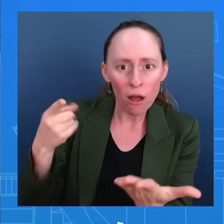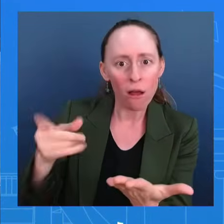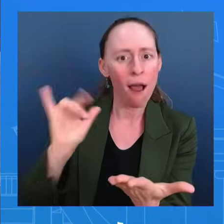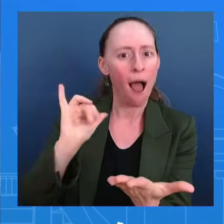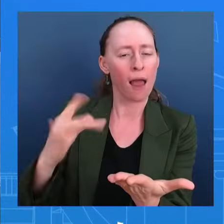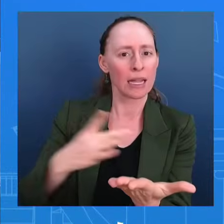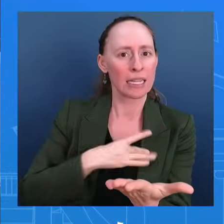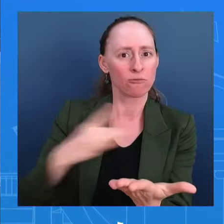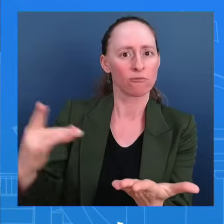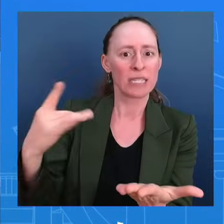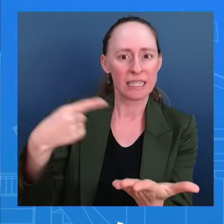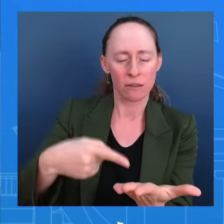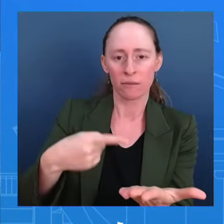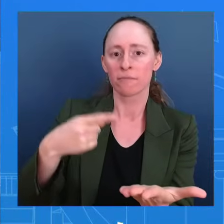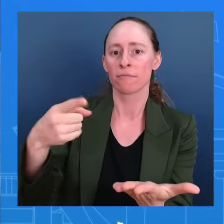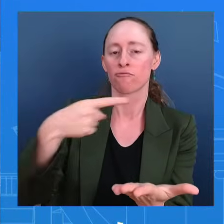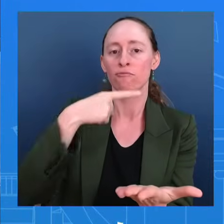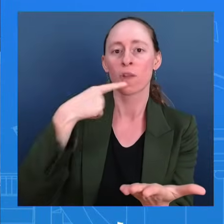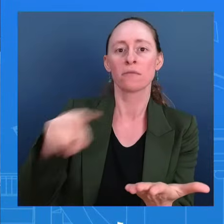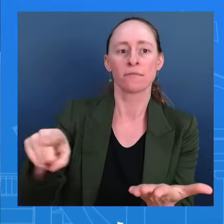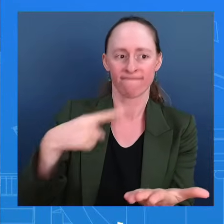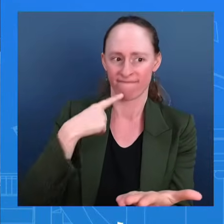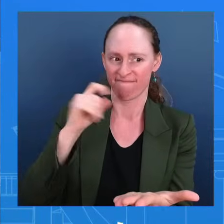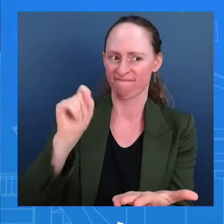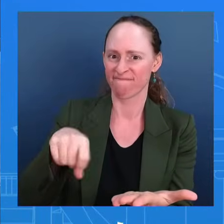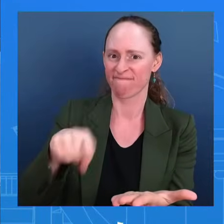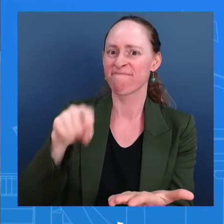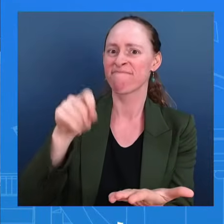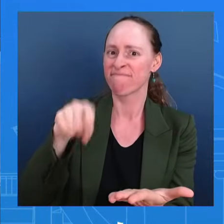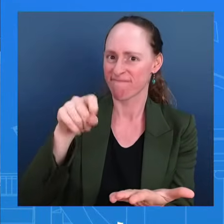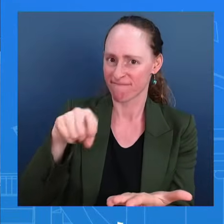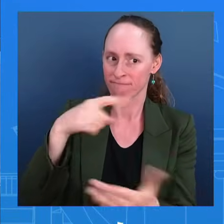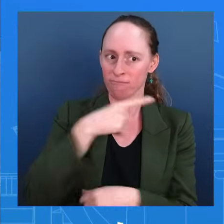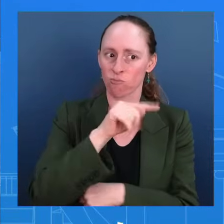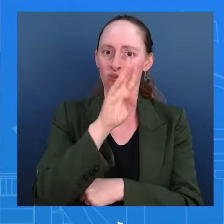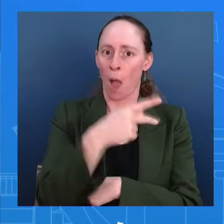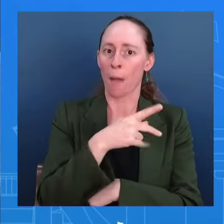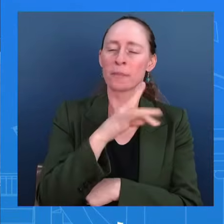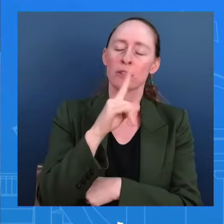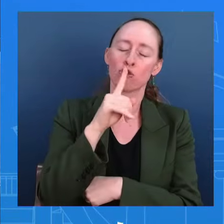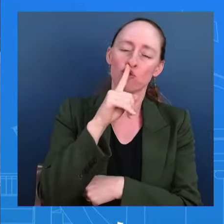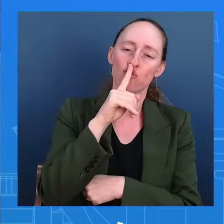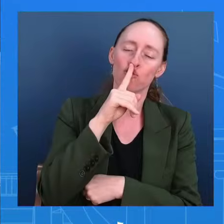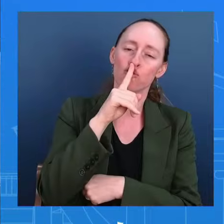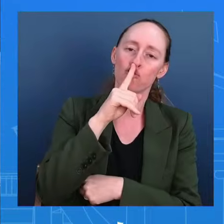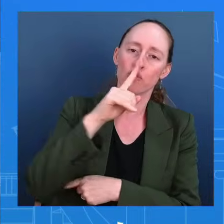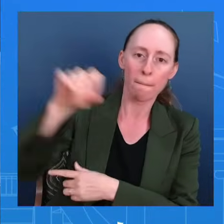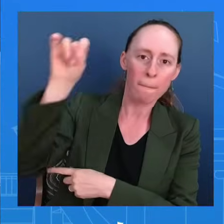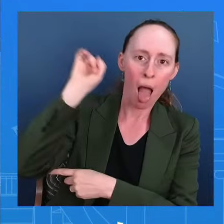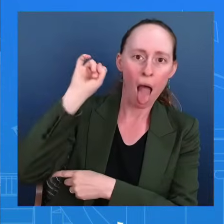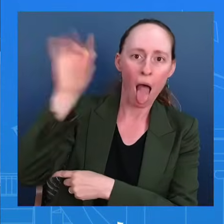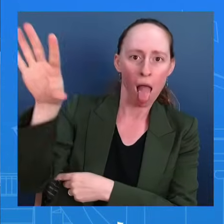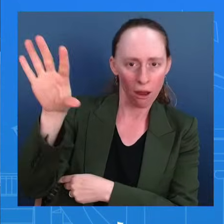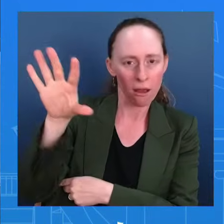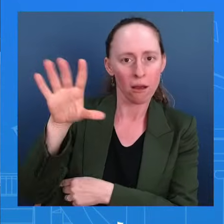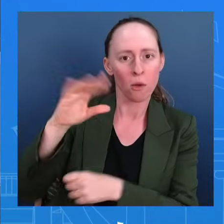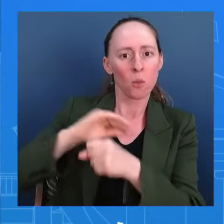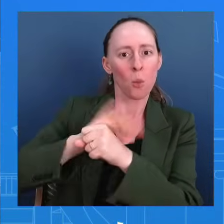that was given to Putin by Trump was nothing abnormal. Back then, there was a lot of trading going on of material.